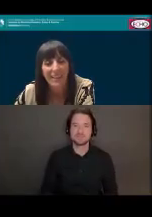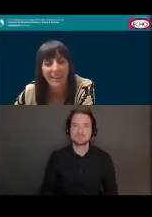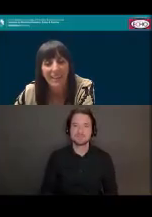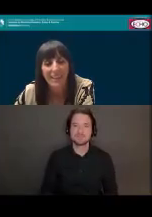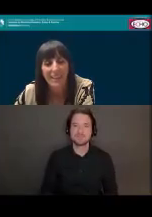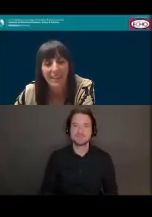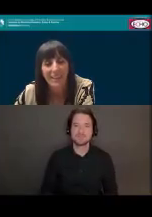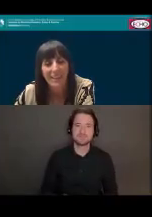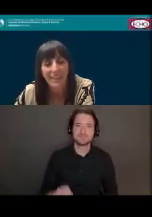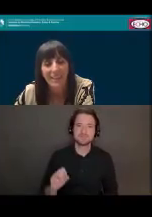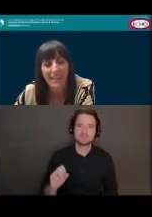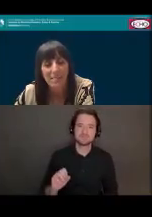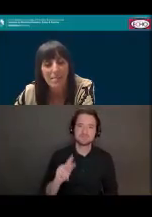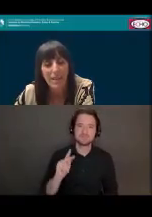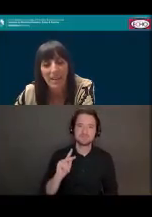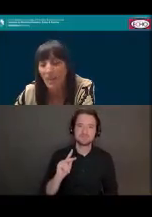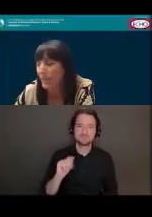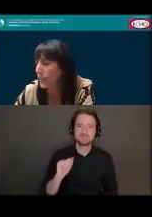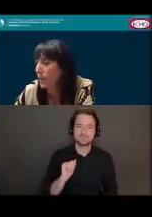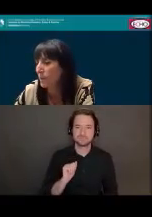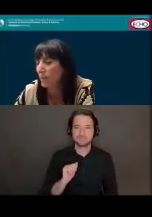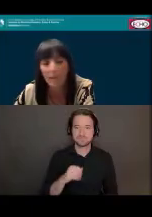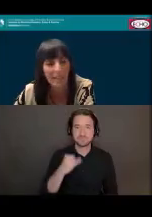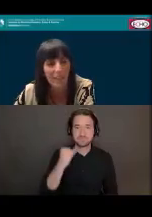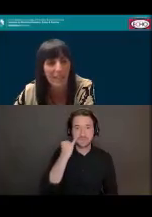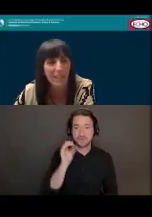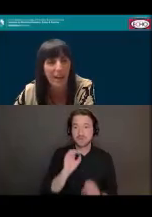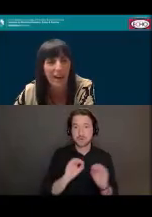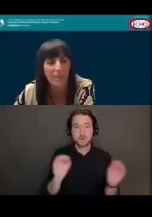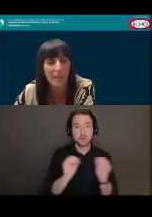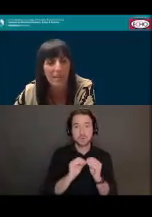Janel Preston: Hey, if there's no more questions, I'm going to